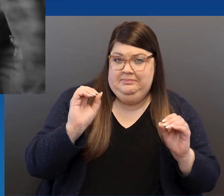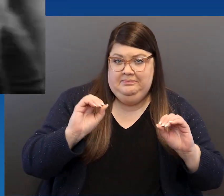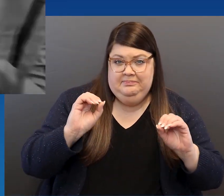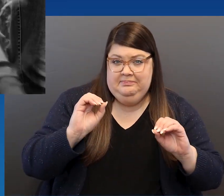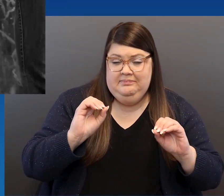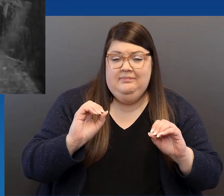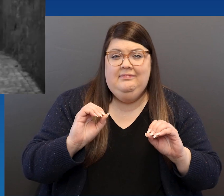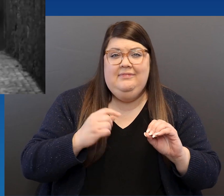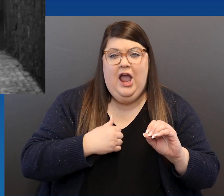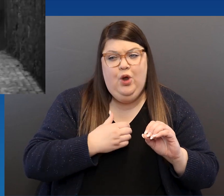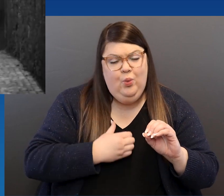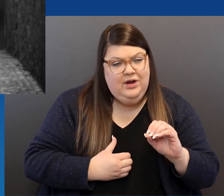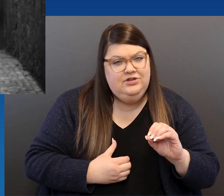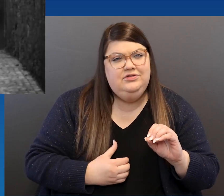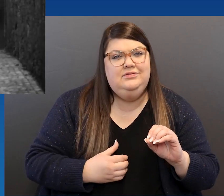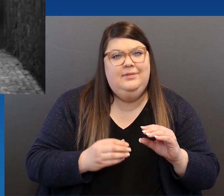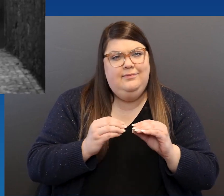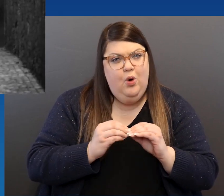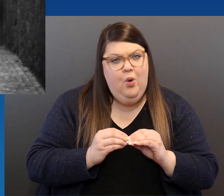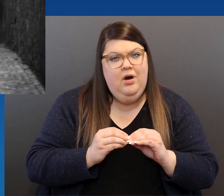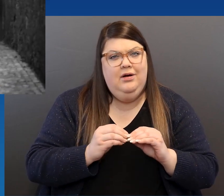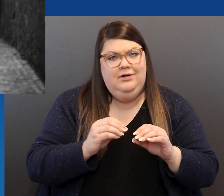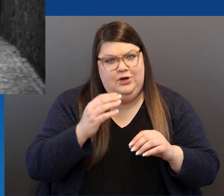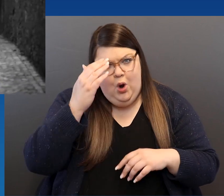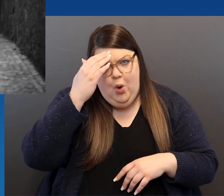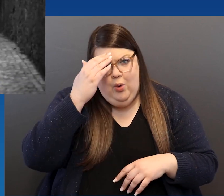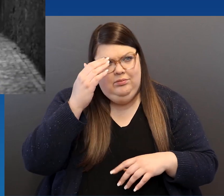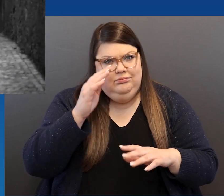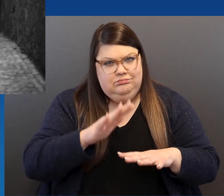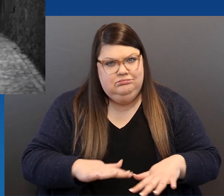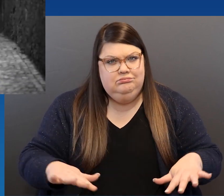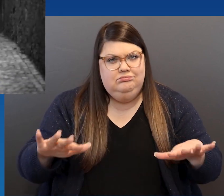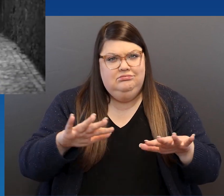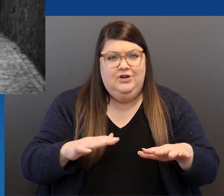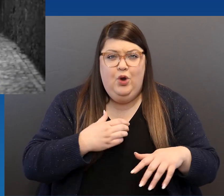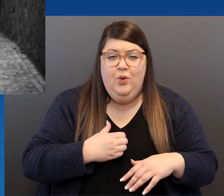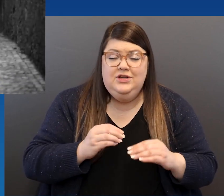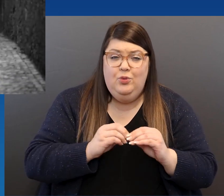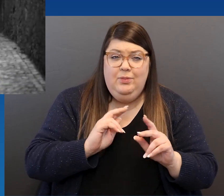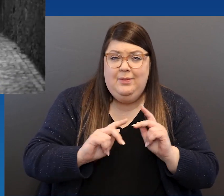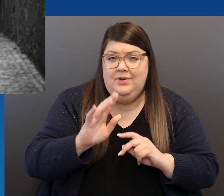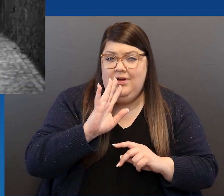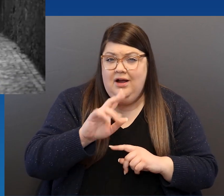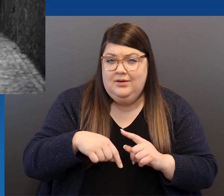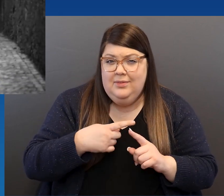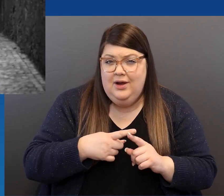I wished that it was more known. I wish more people spoke up about it to where